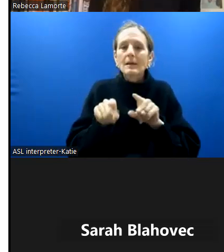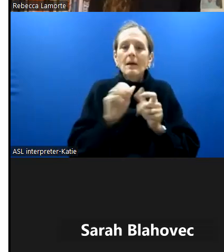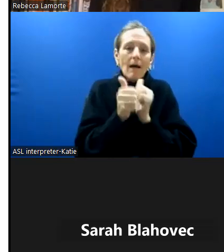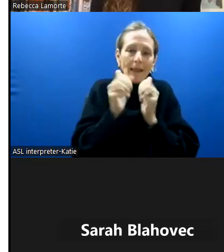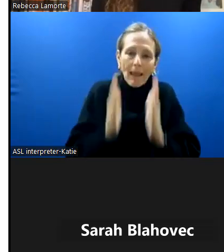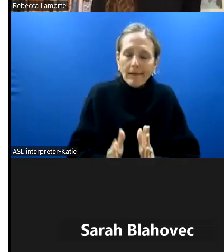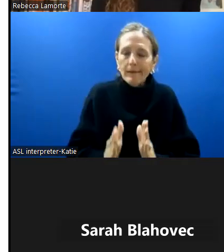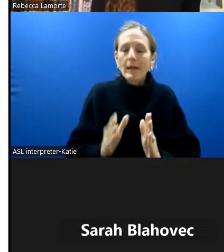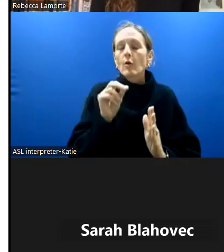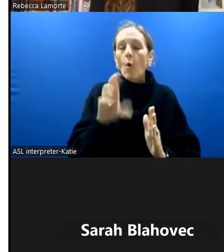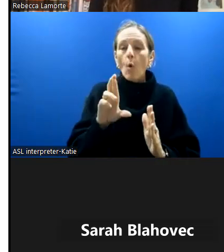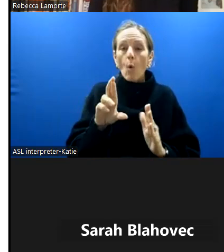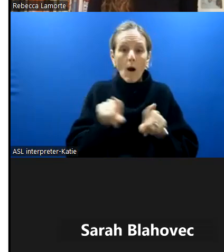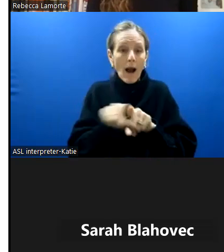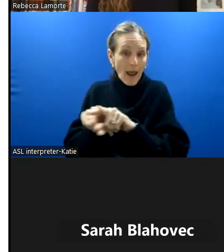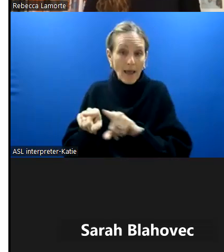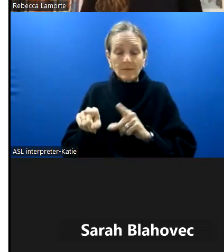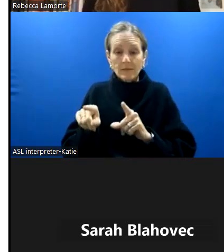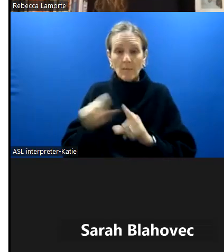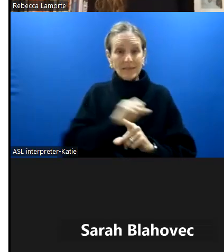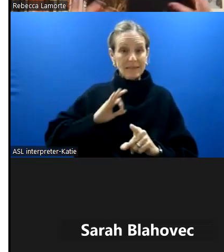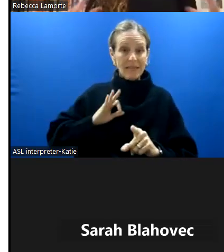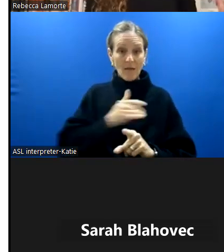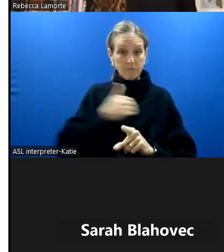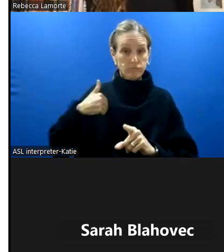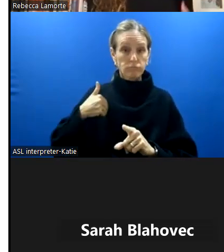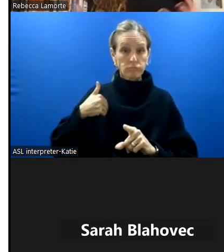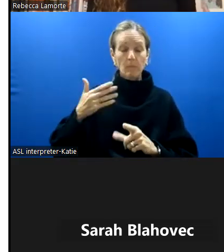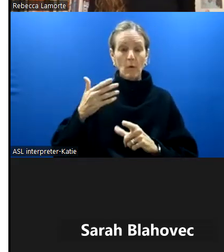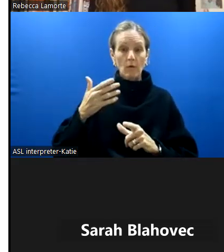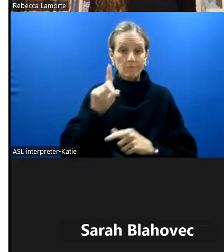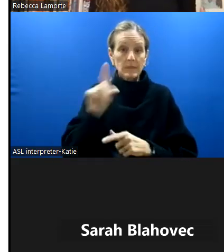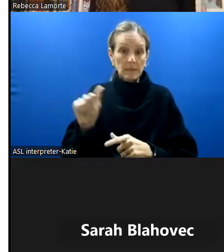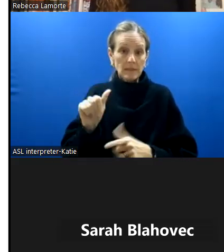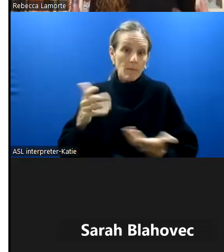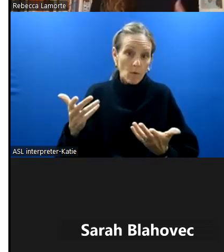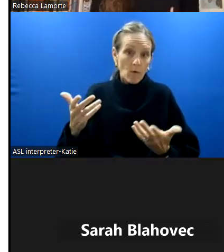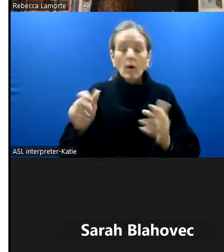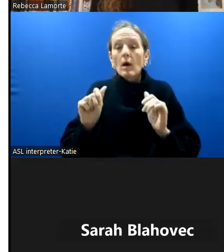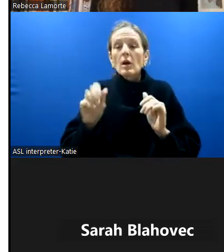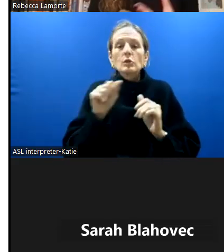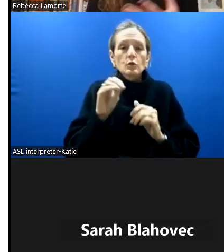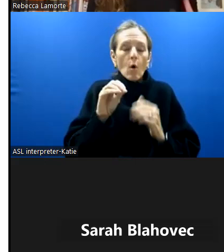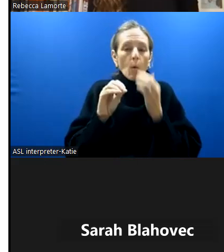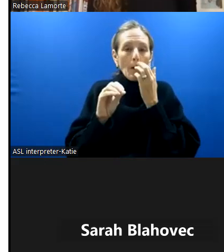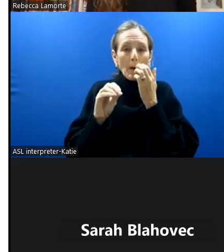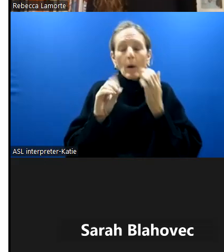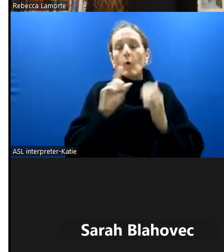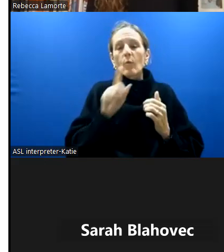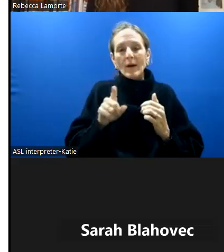on a campaign staff for example. But working together, having conversations like this and taking a step to join us tonight for this webinar,